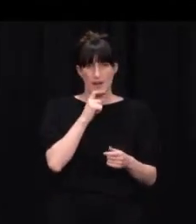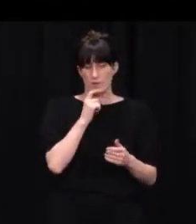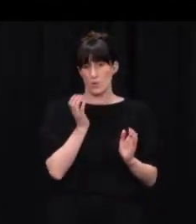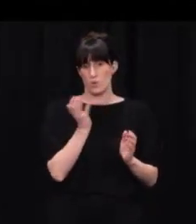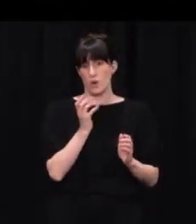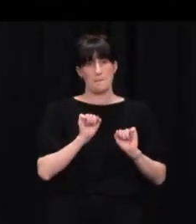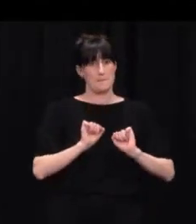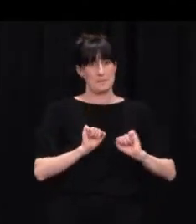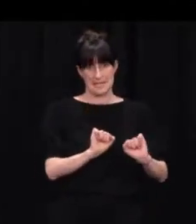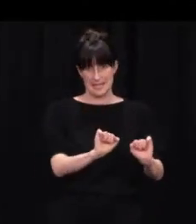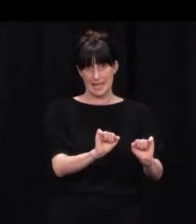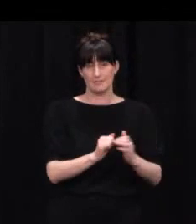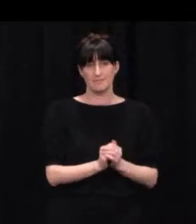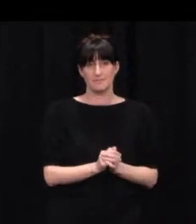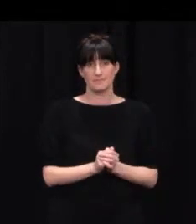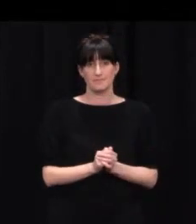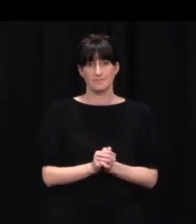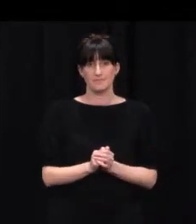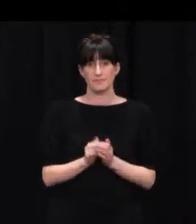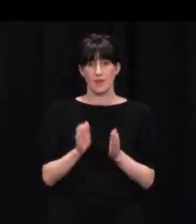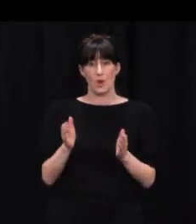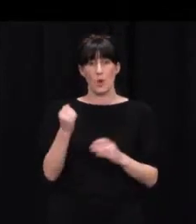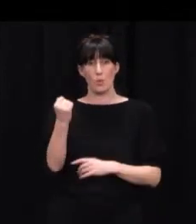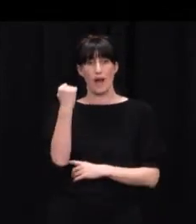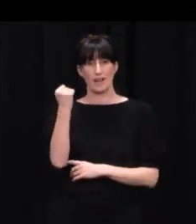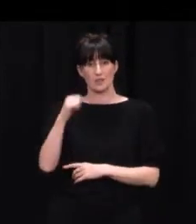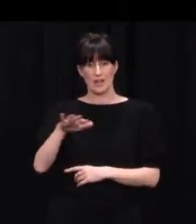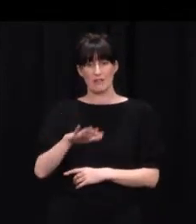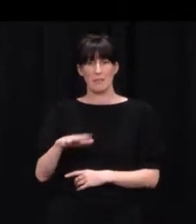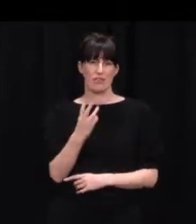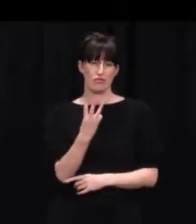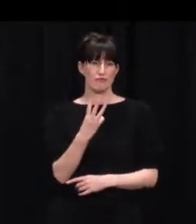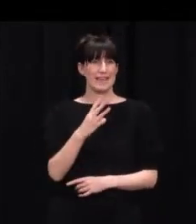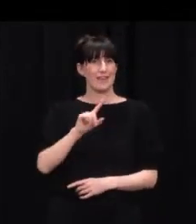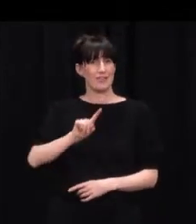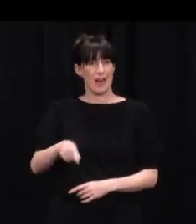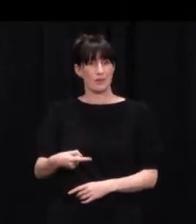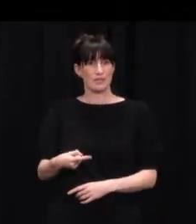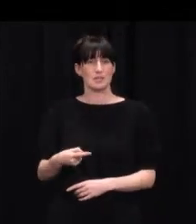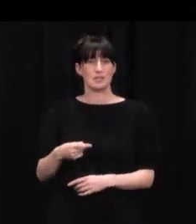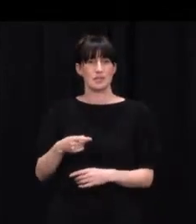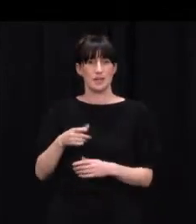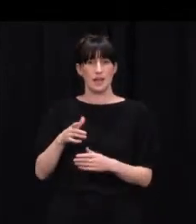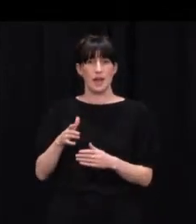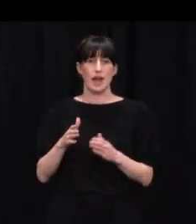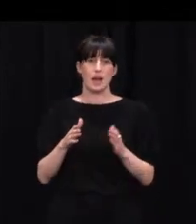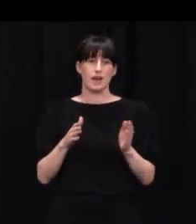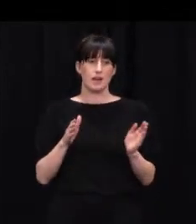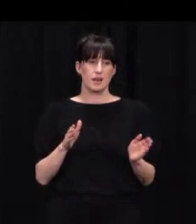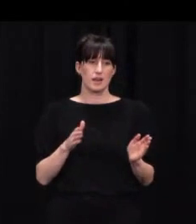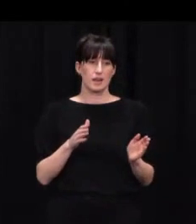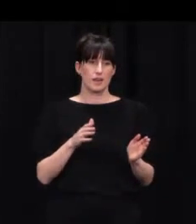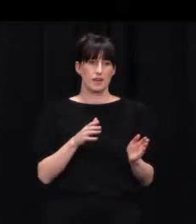been very busy over this half